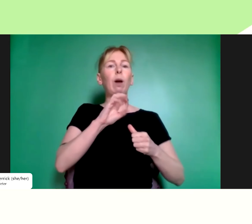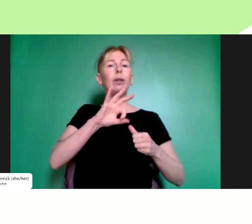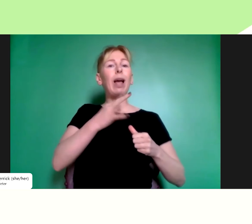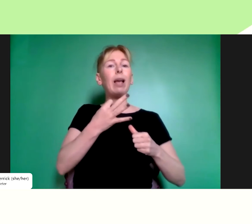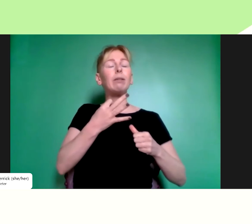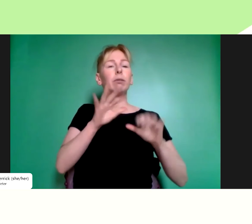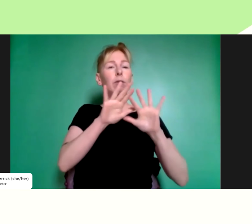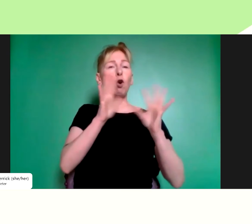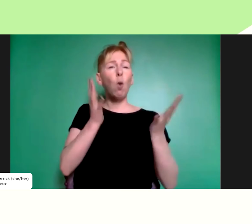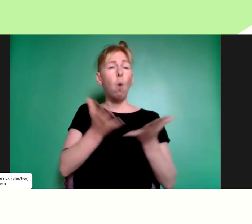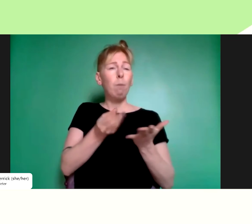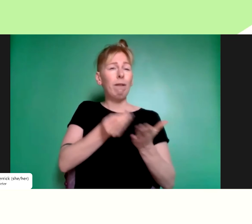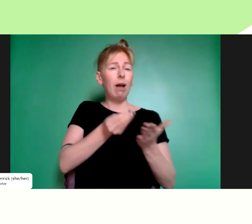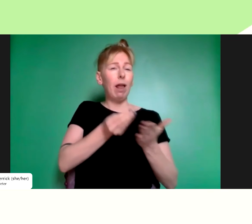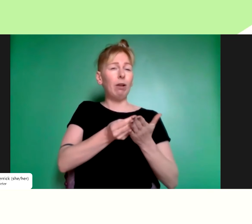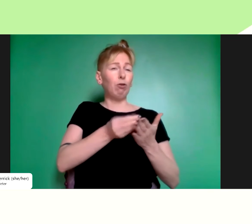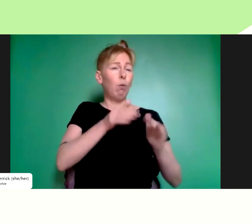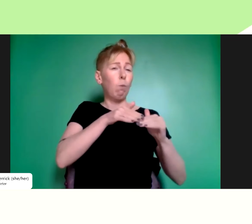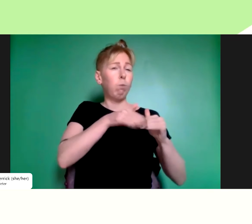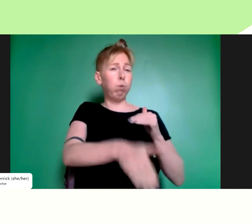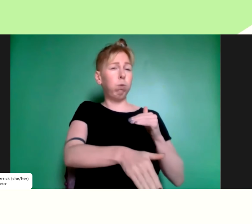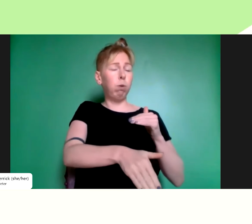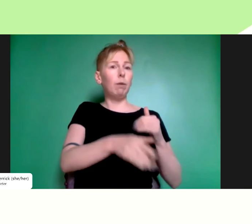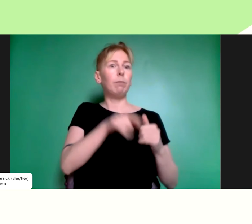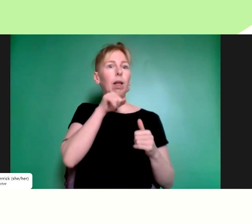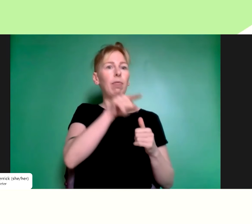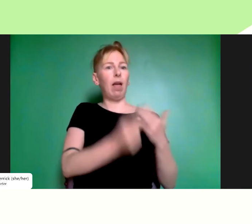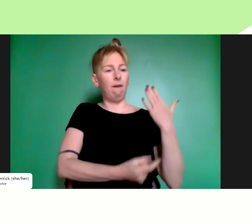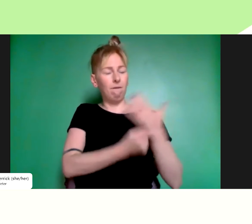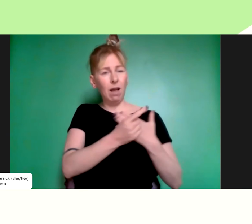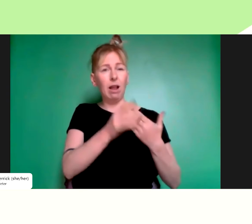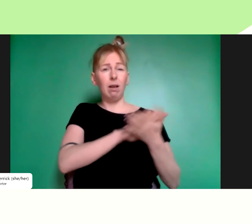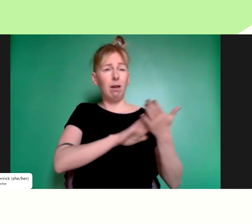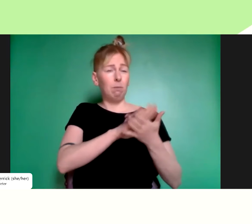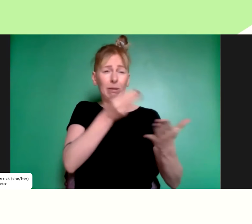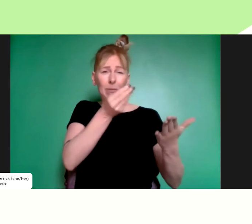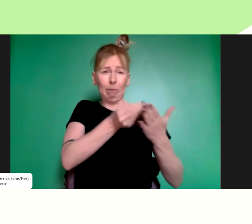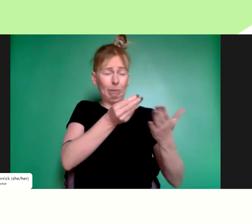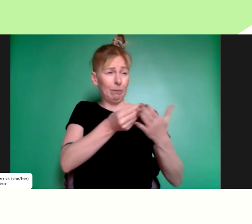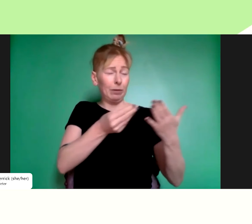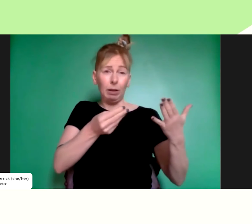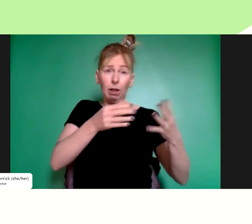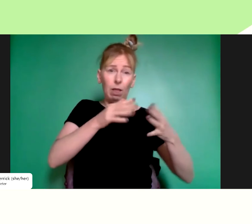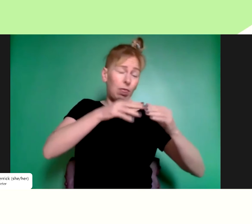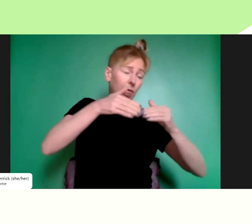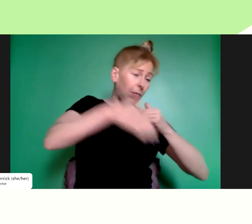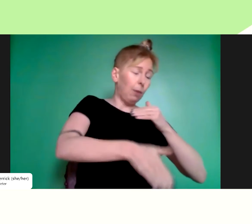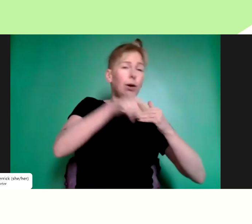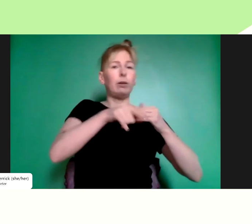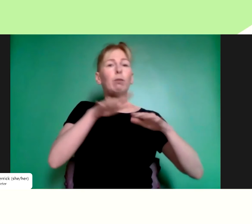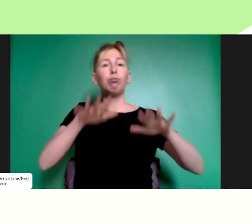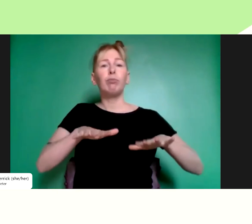So this event caused a fiscal crisis in Britain that resulted in massive cuts to the budgets of regularly funded institutions, anyone who was